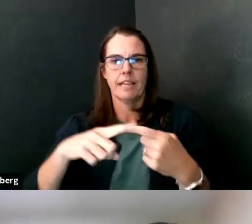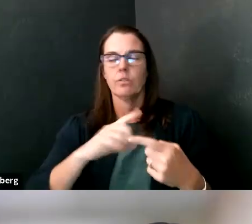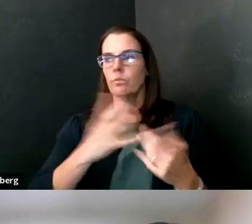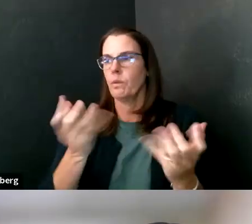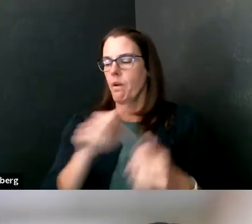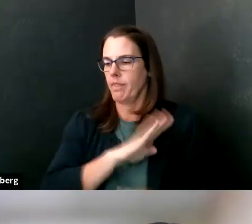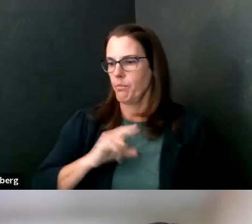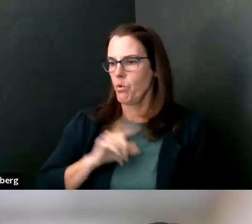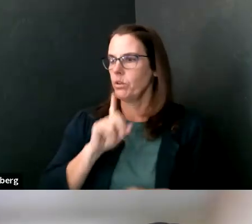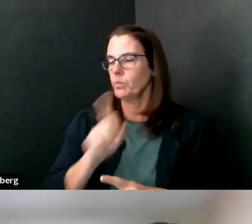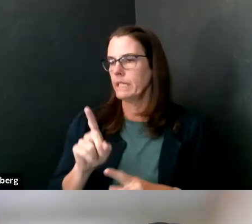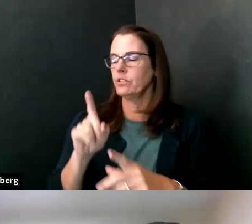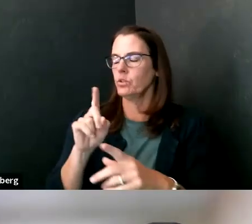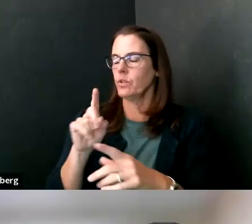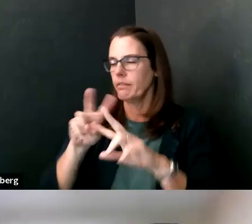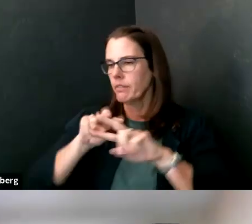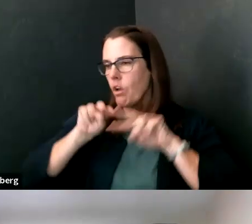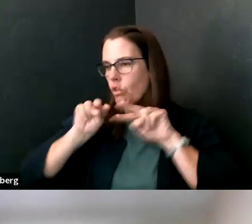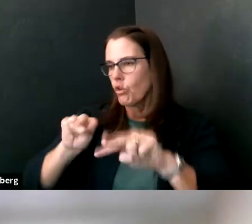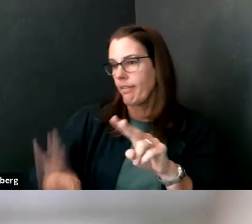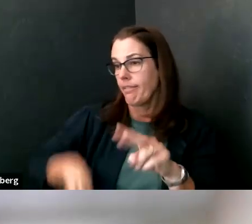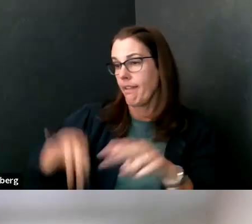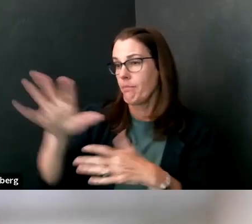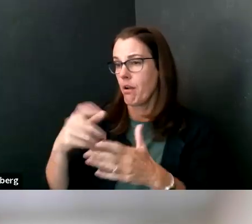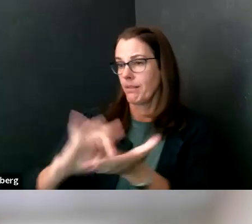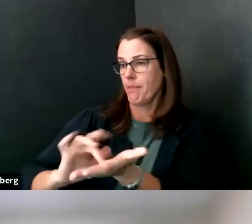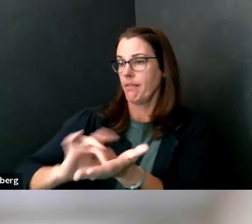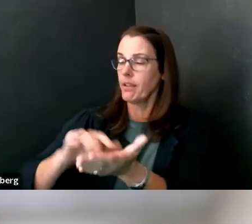related to their out-ofpocket medication costs at the center of both affordability